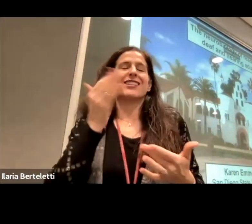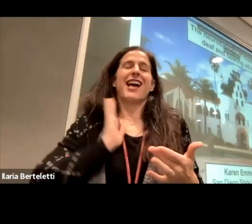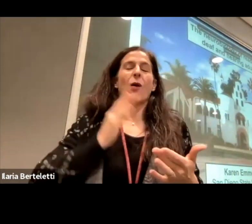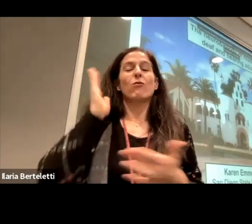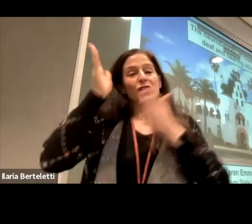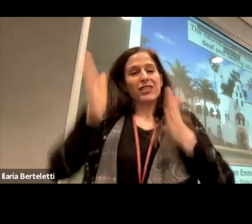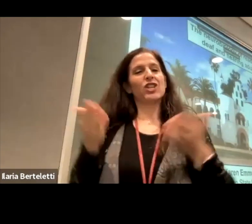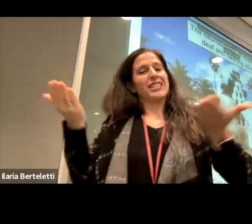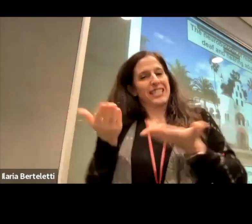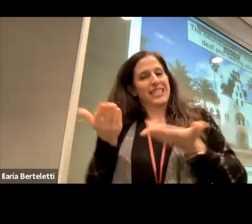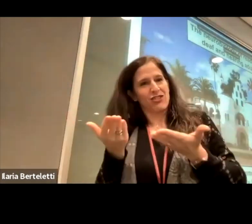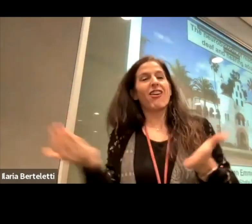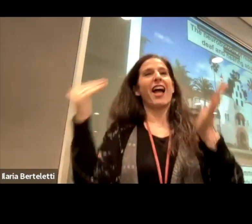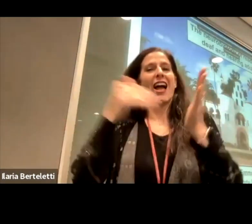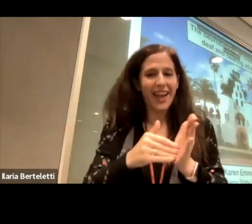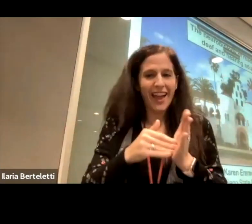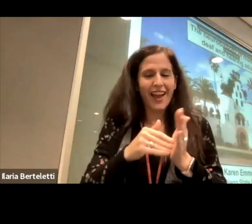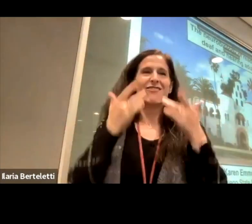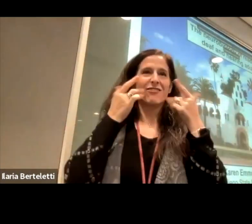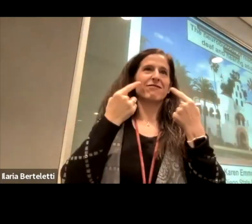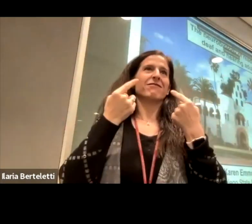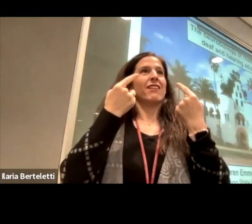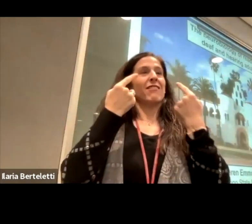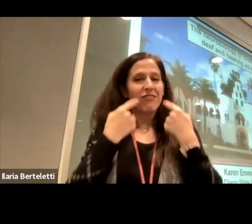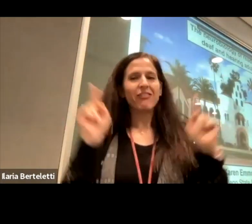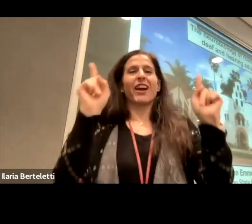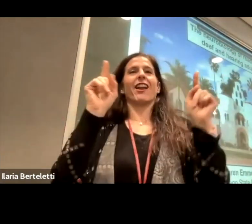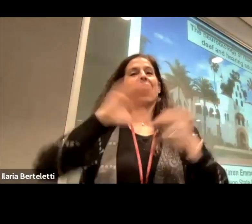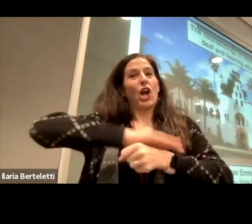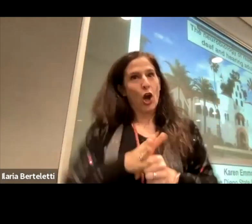after the all those years of virtual because of COVID.